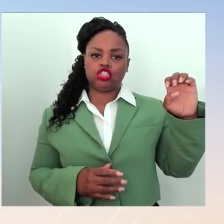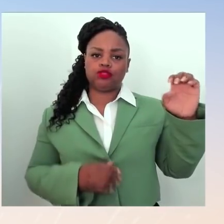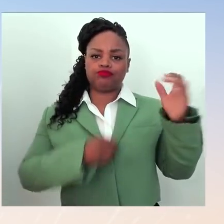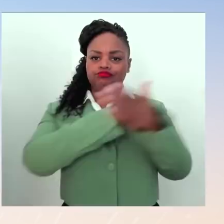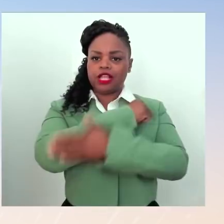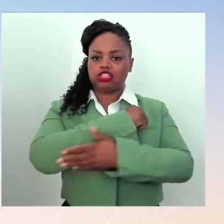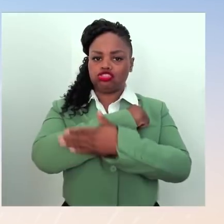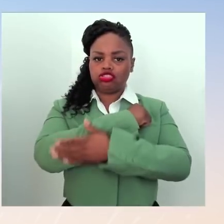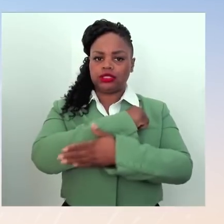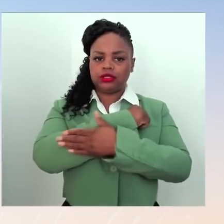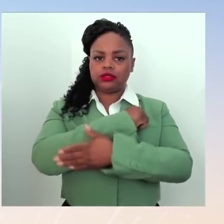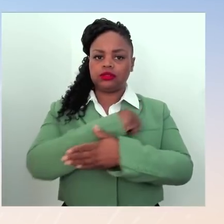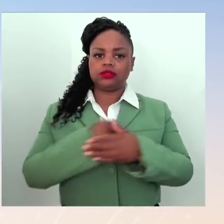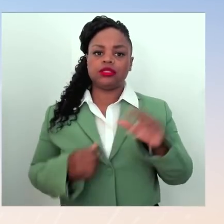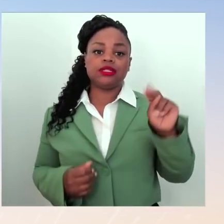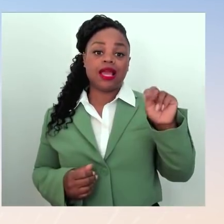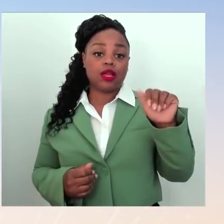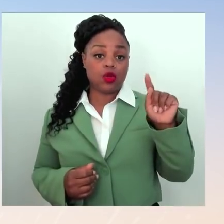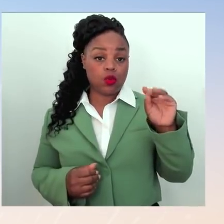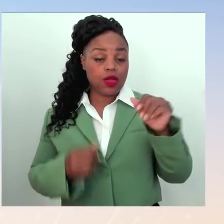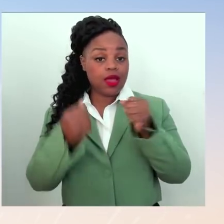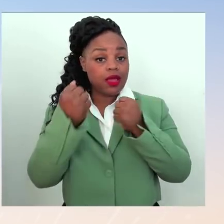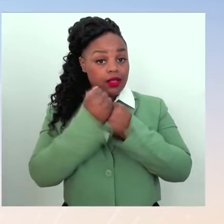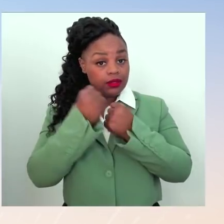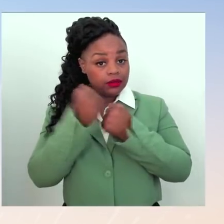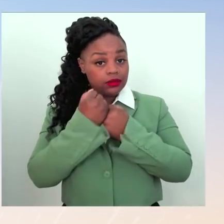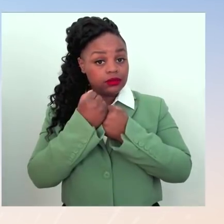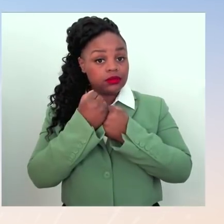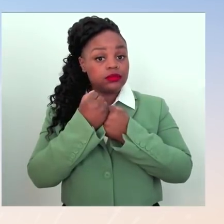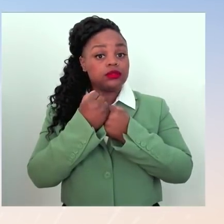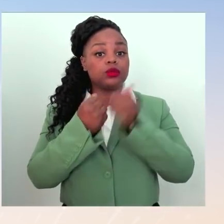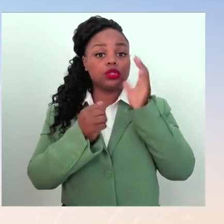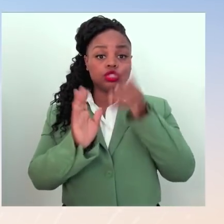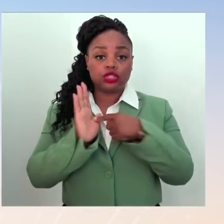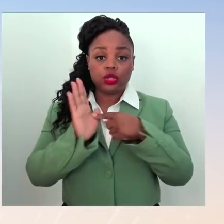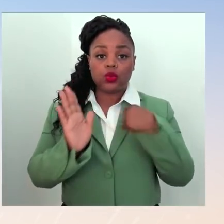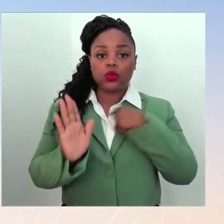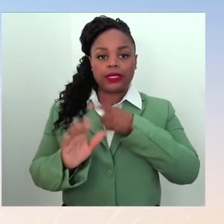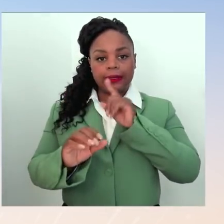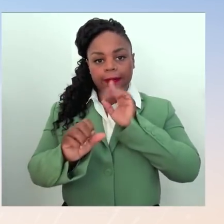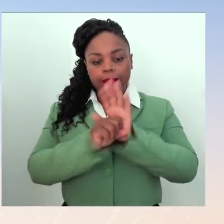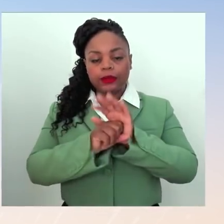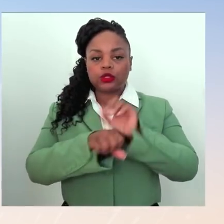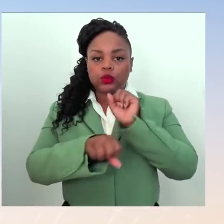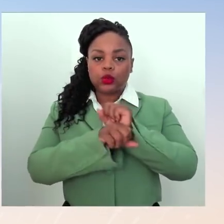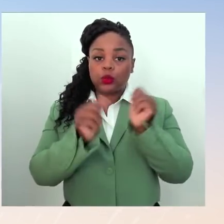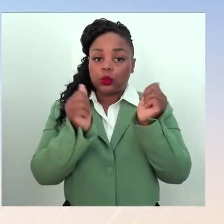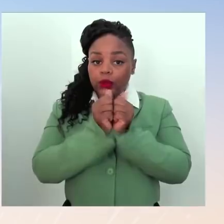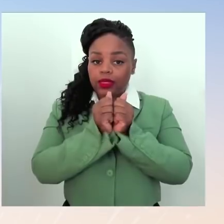to working in lockstep with them and to -- and to continuing to support their efforts in the region. The Press: And one more quick one.